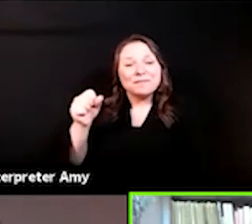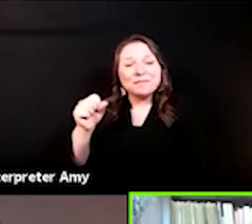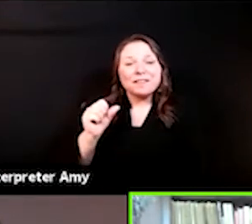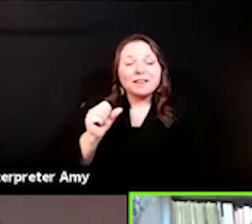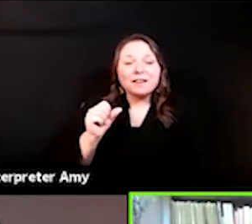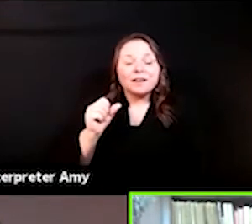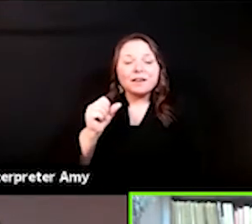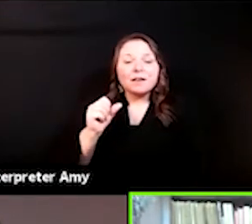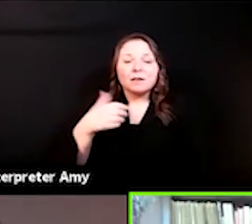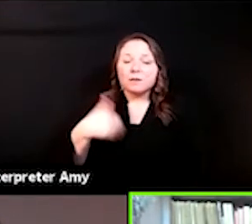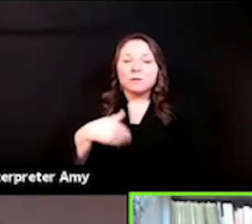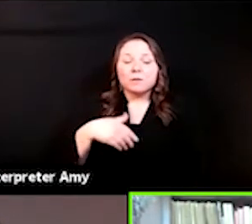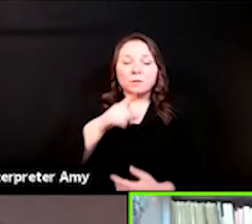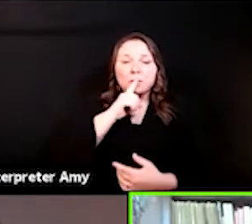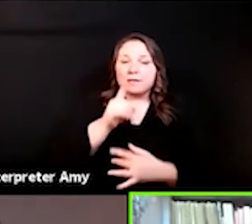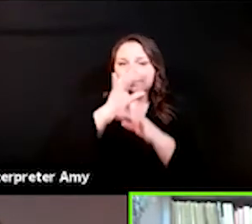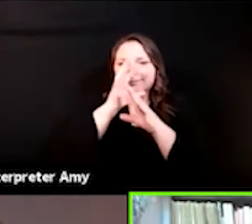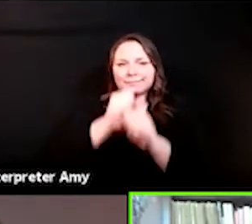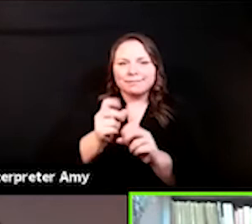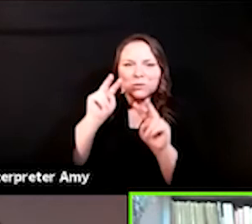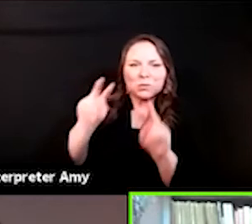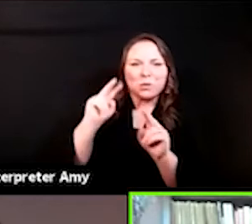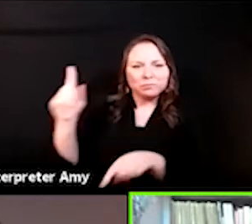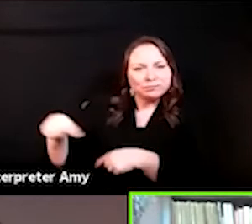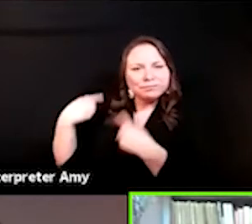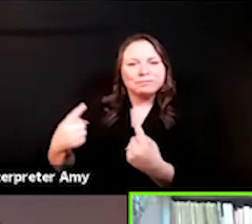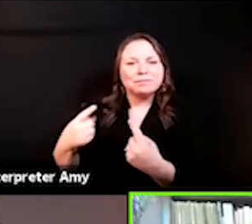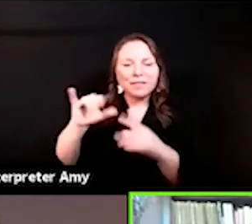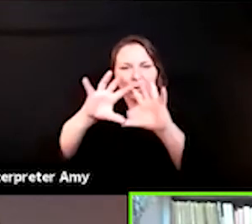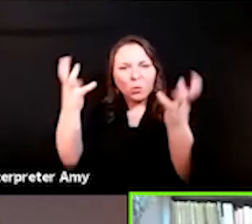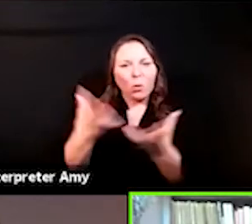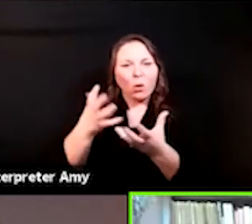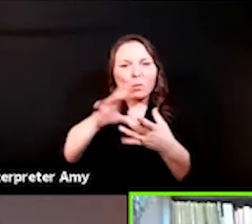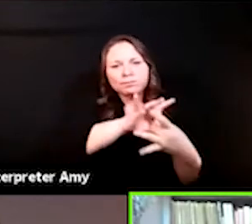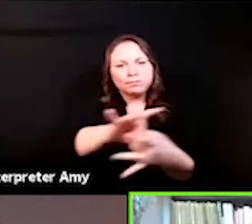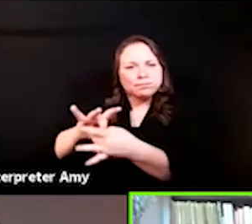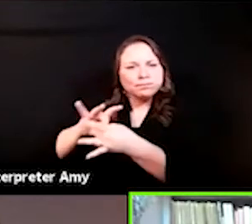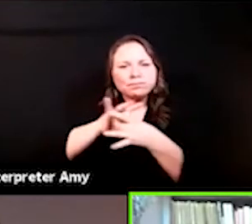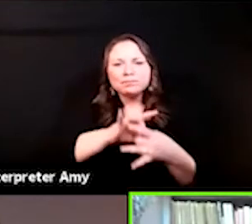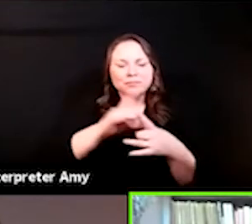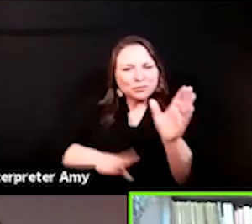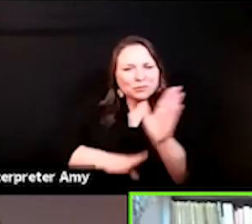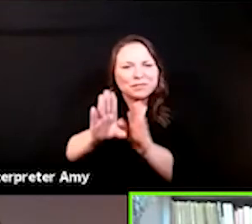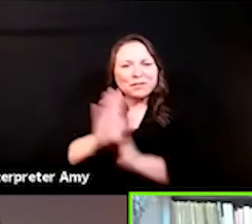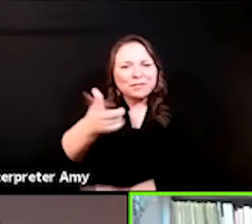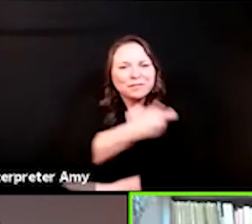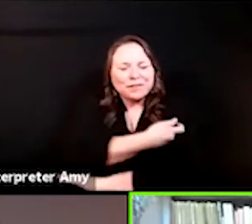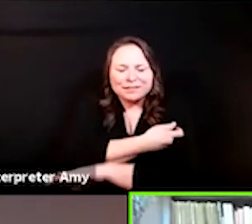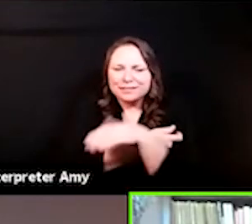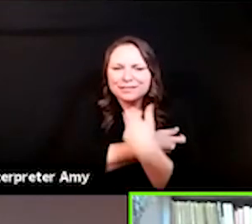ONE OF THE MOST FASCINATING THINGS TO WITNESS OVER THE LAST YEAR IS THE GLOBAL COLLABORATION TO DEVELOP A